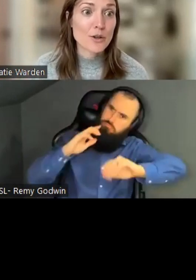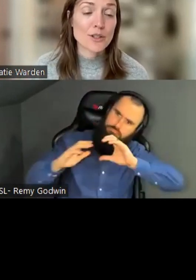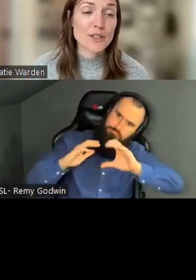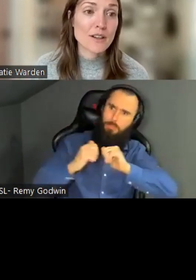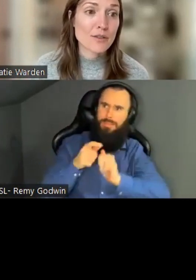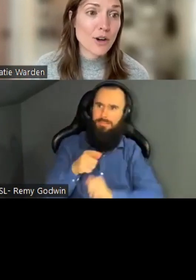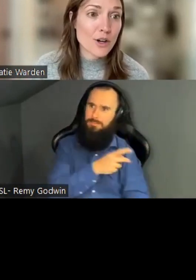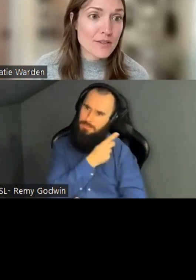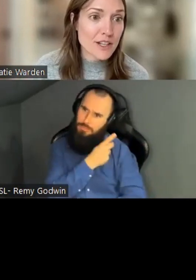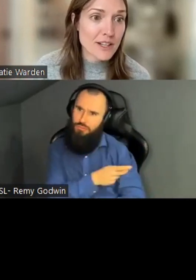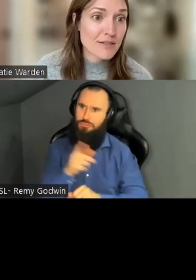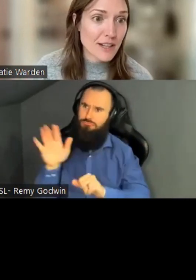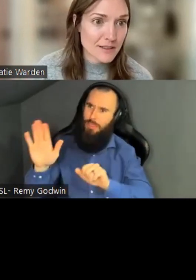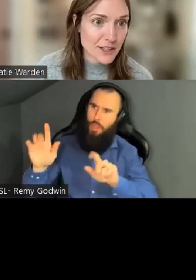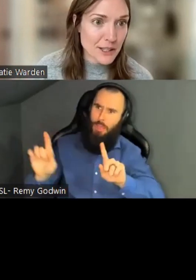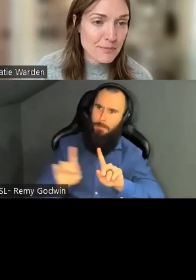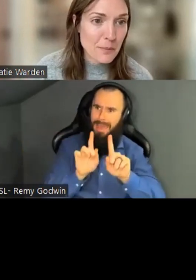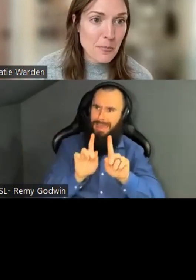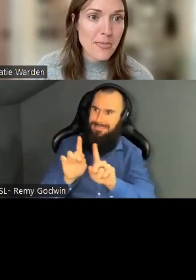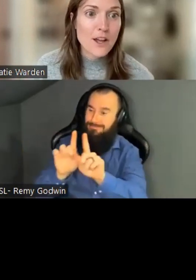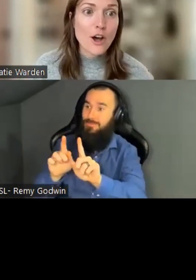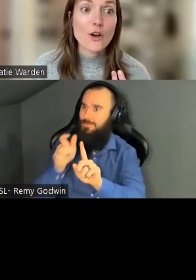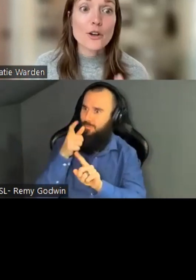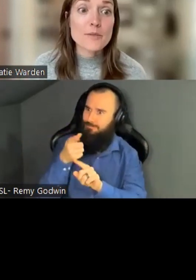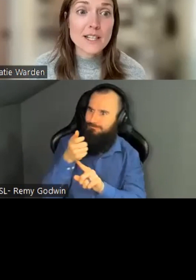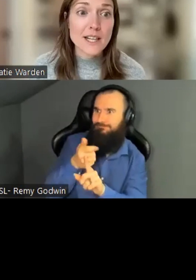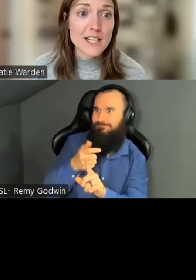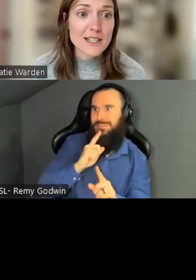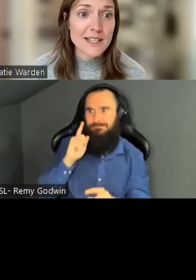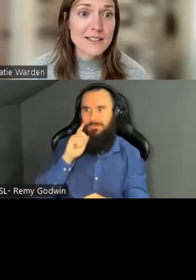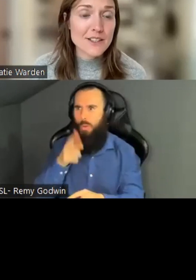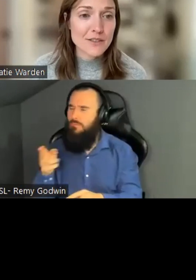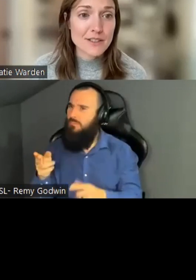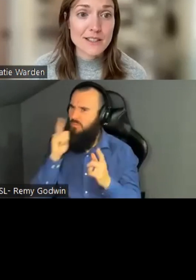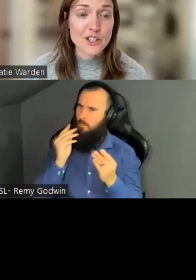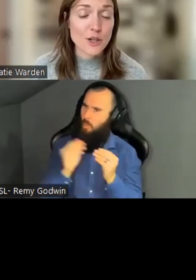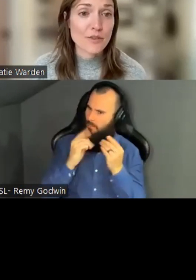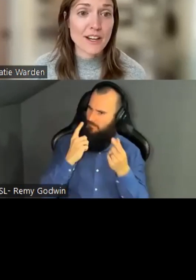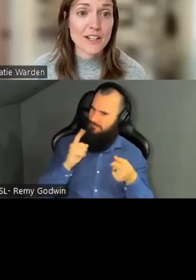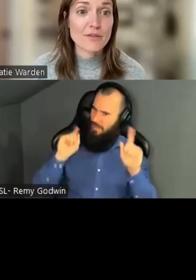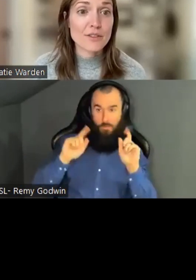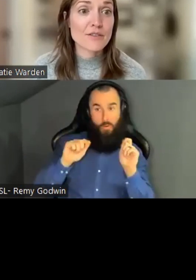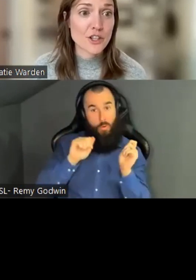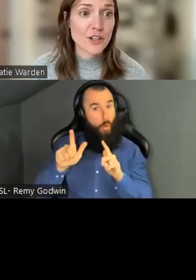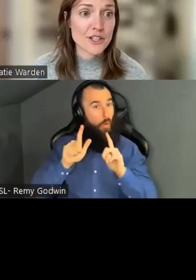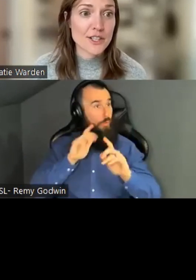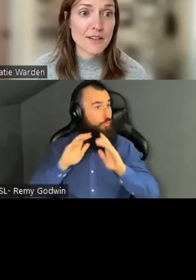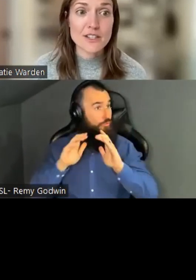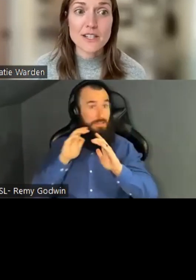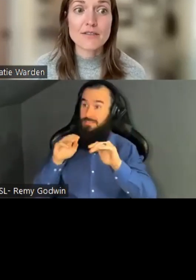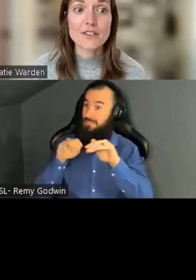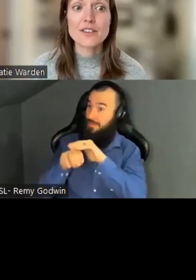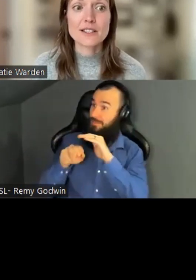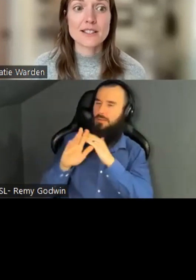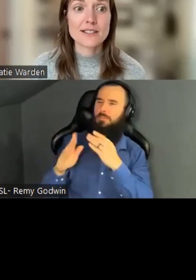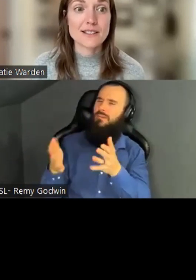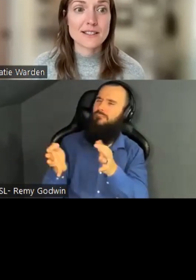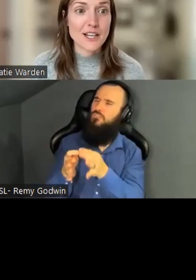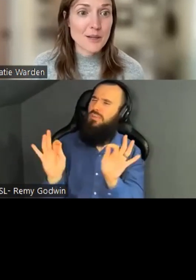who are deaf or hard of hearing effectively. All communication aids and services are provided free of charge. If you need further assistance,